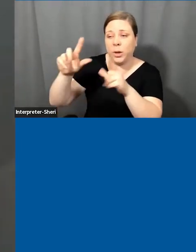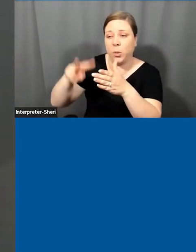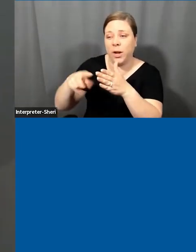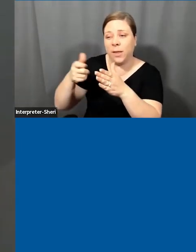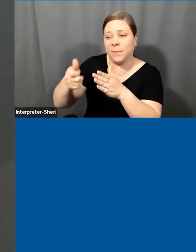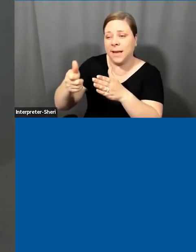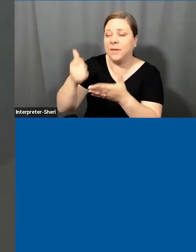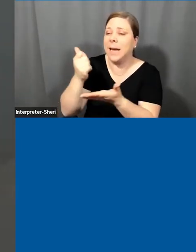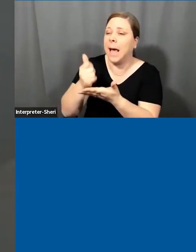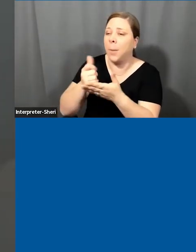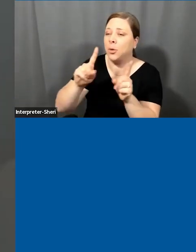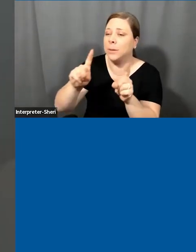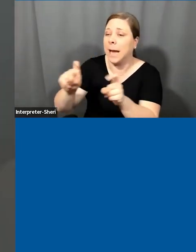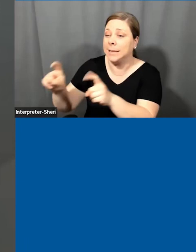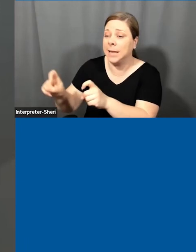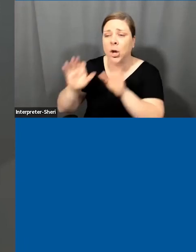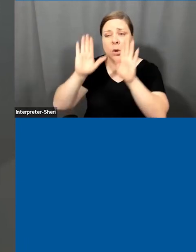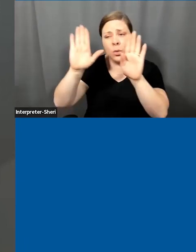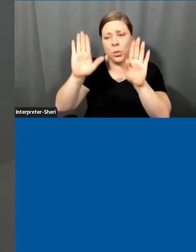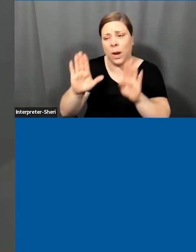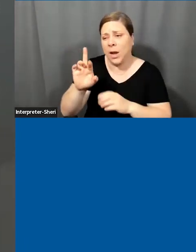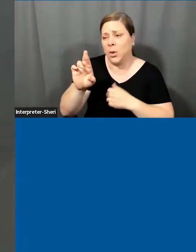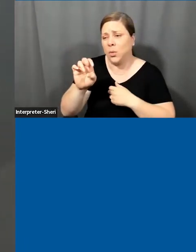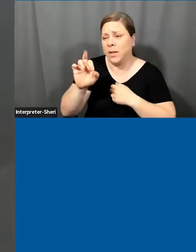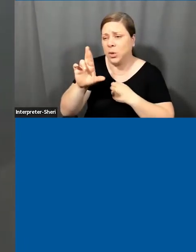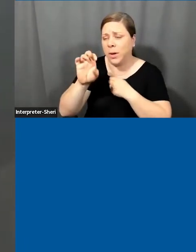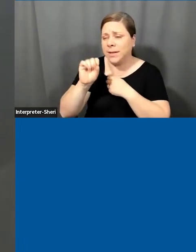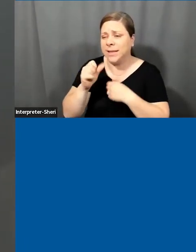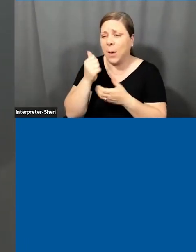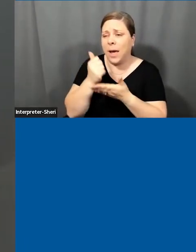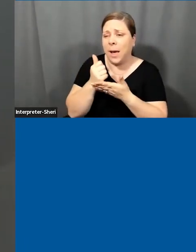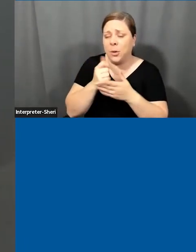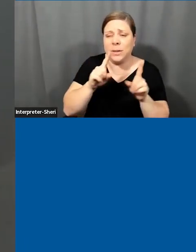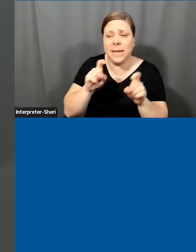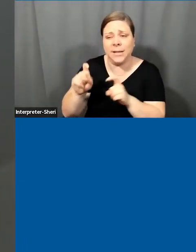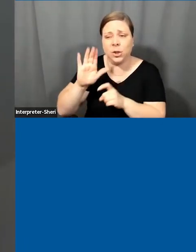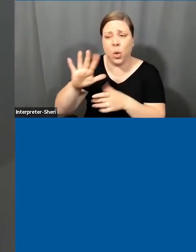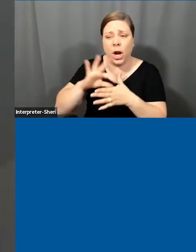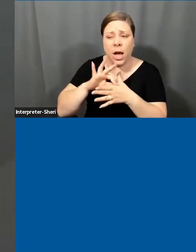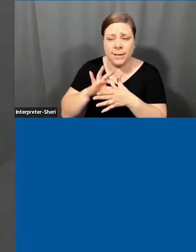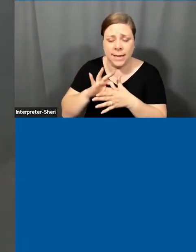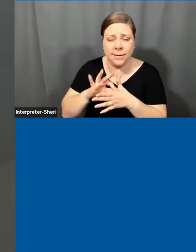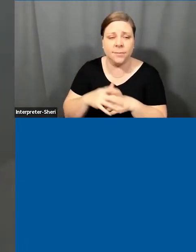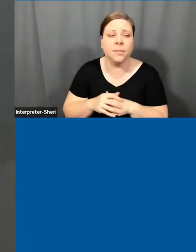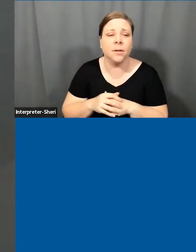There are some great resources out there though that can help you test your content as if... so you look for the elements